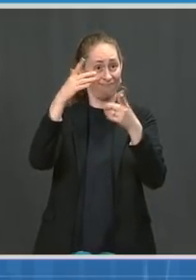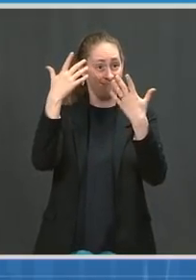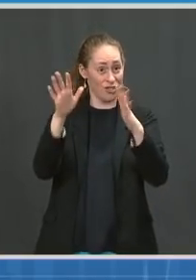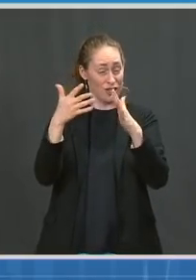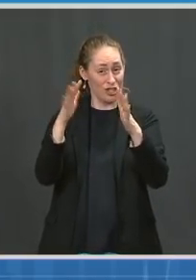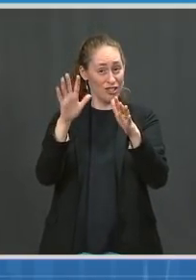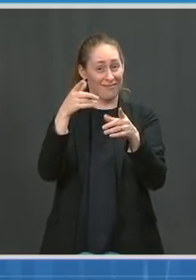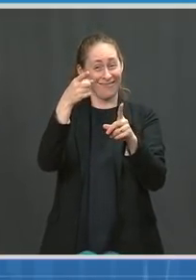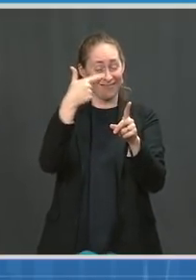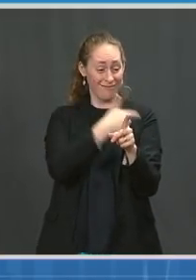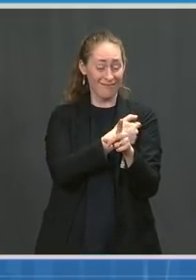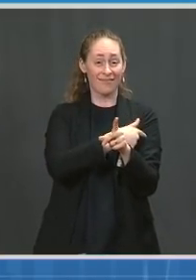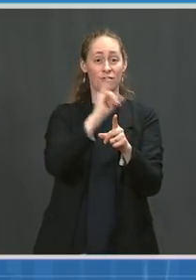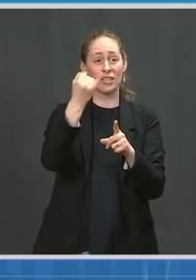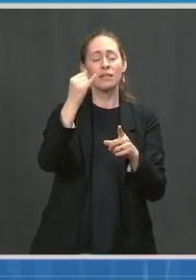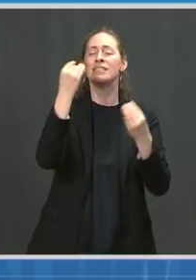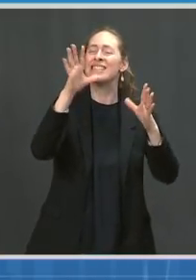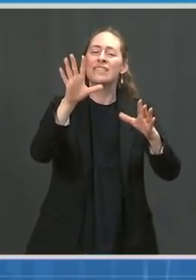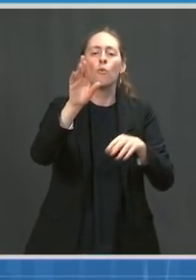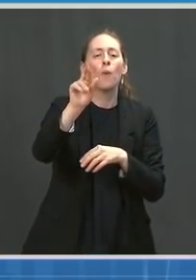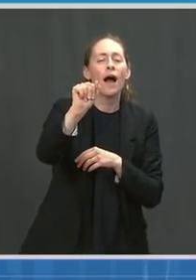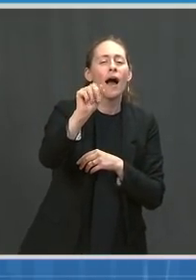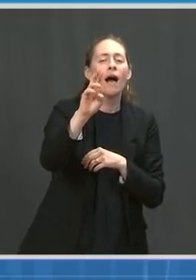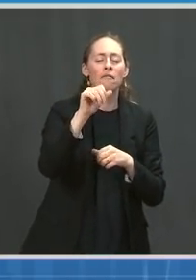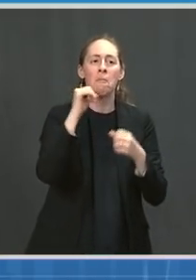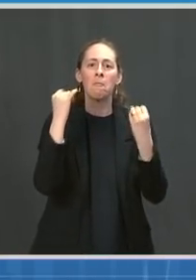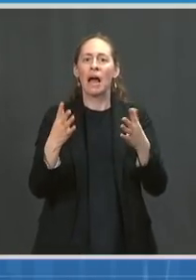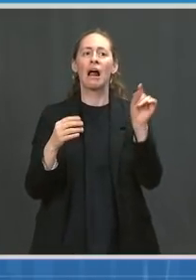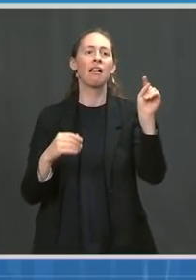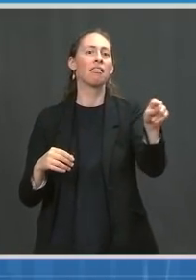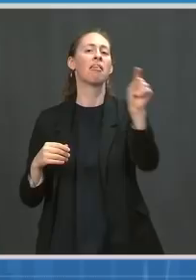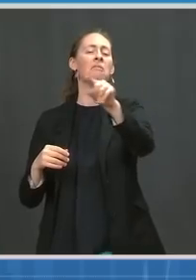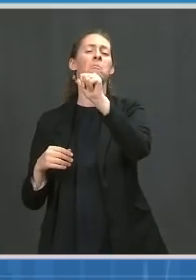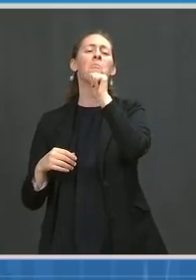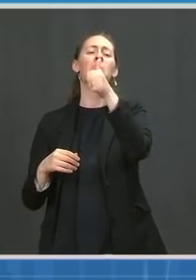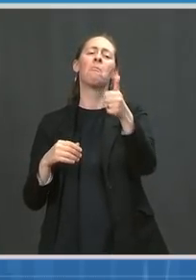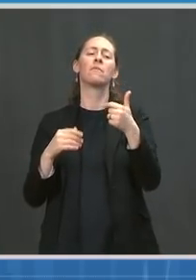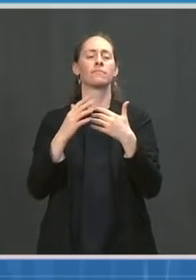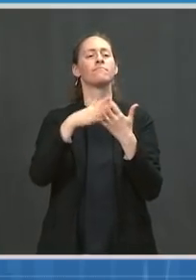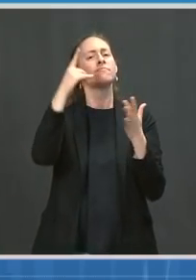Symptoms of a cerebral venous sinus thrombosis or other associated severe blood clot